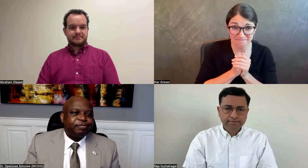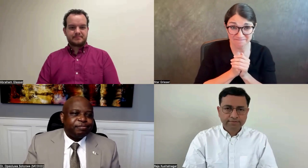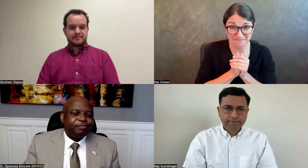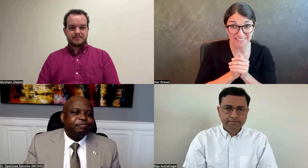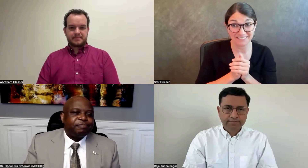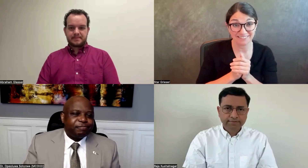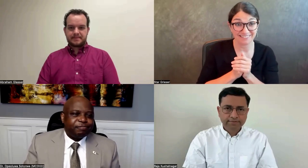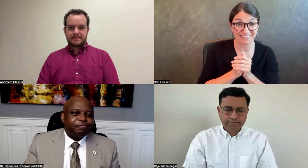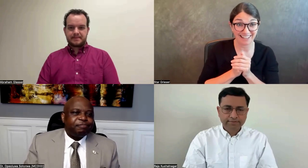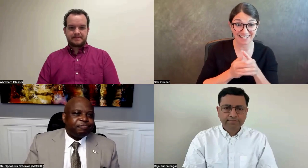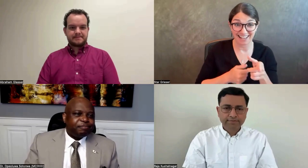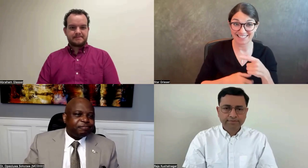I see Dr. Sotonwa. I see your fingers. Go ahead.